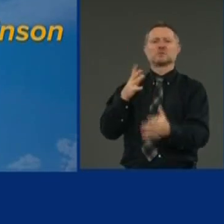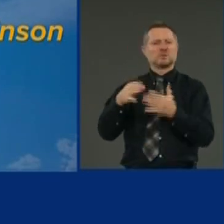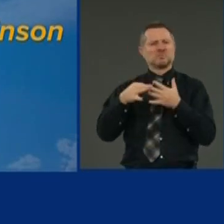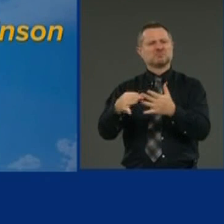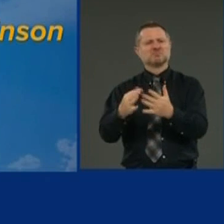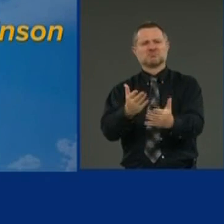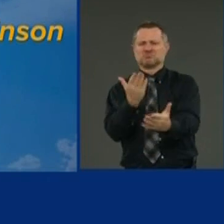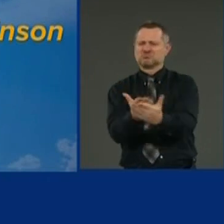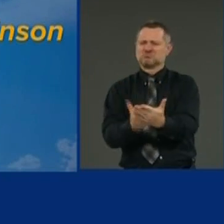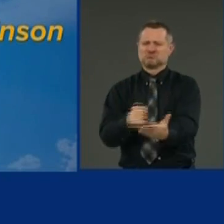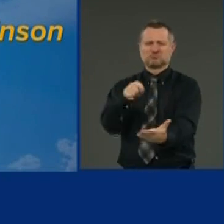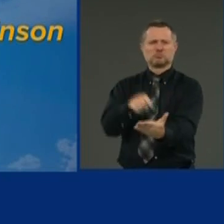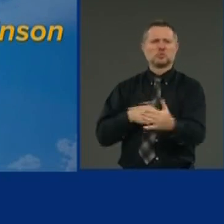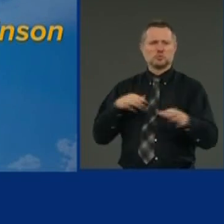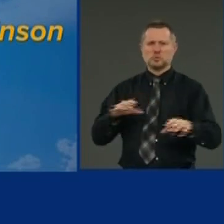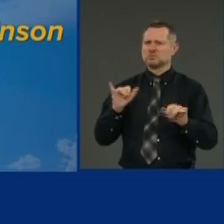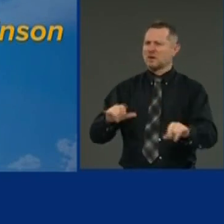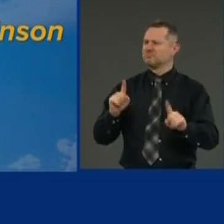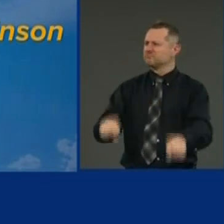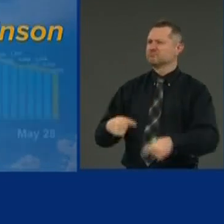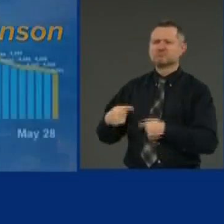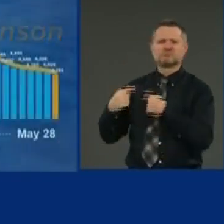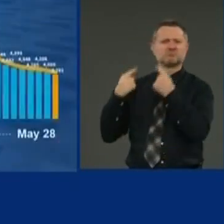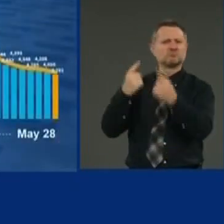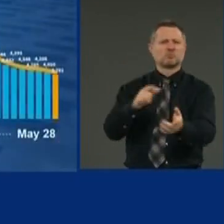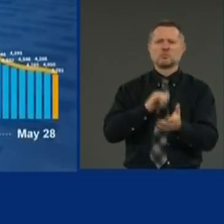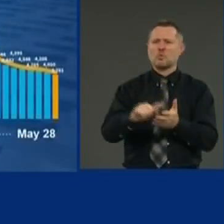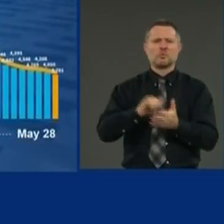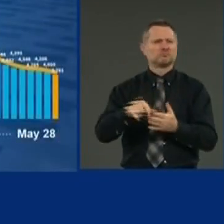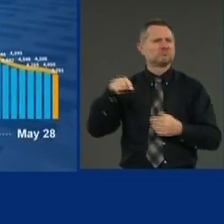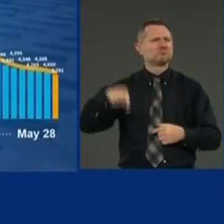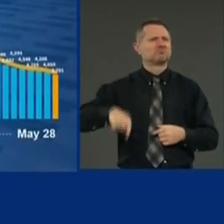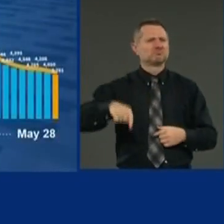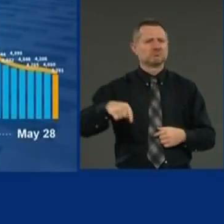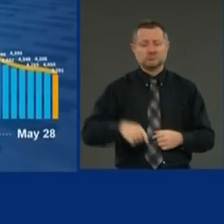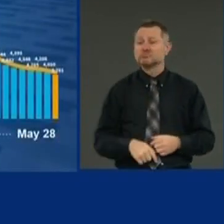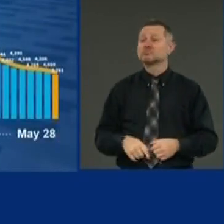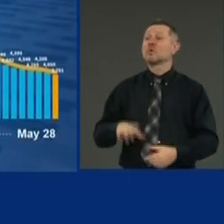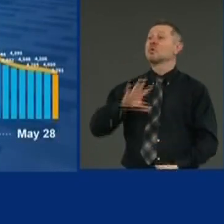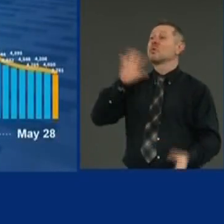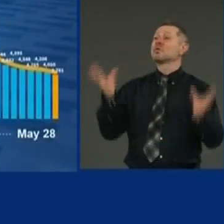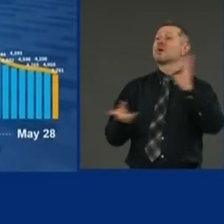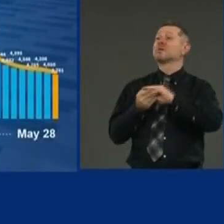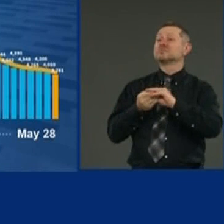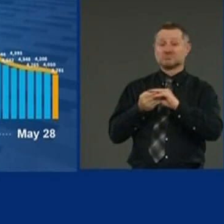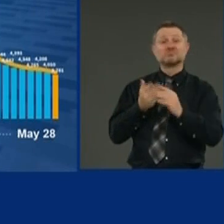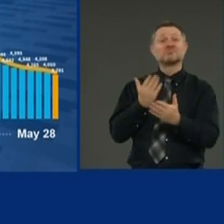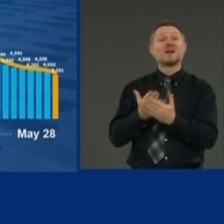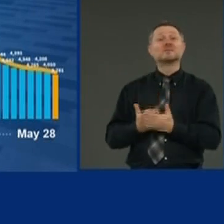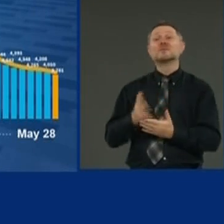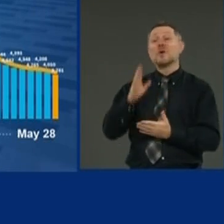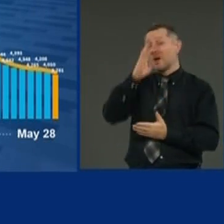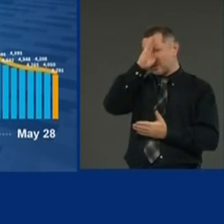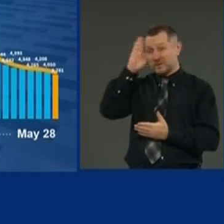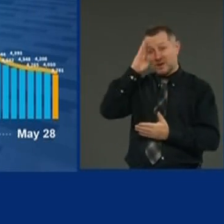TODAY'S DAY 90 OF THE CORONA PANDEMIC CRISES. SHOW THE FACTS AND THEY WILL SHOW YOU THE WAY. A.J. PARKINSON.